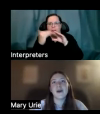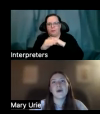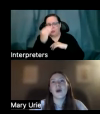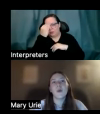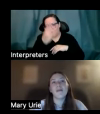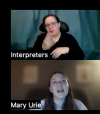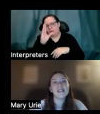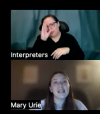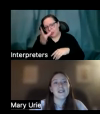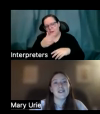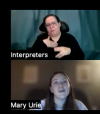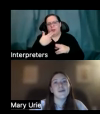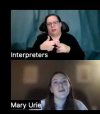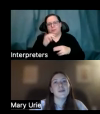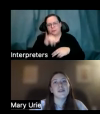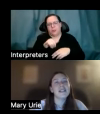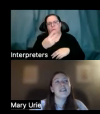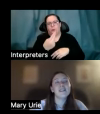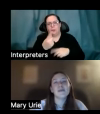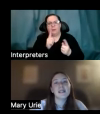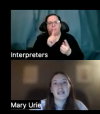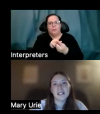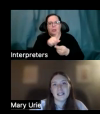so we met as you were leaving your committee meeting this